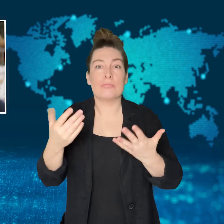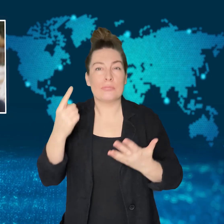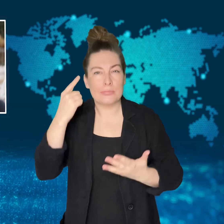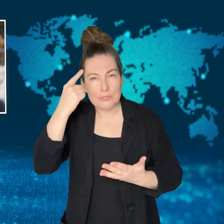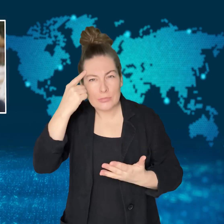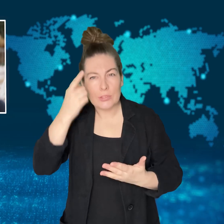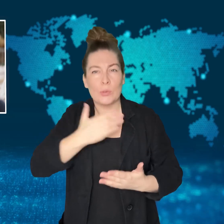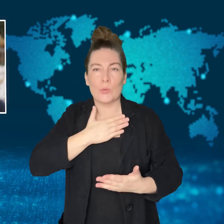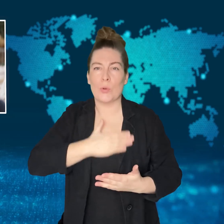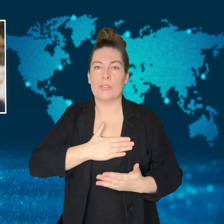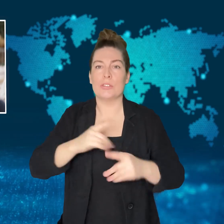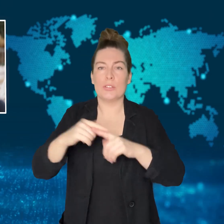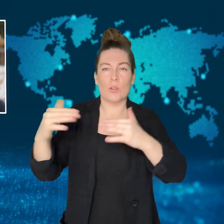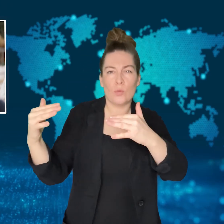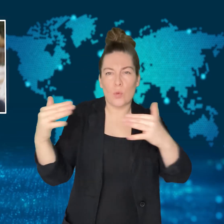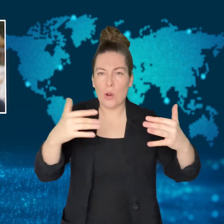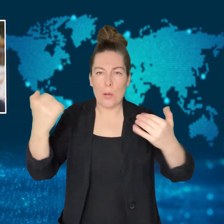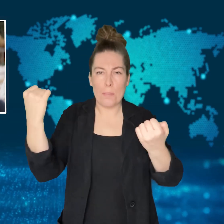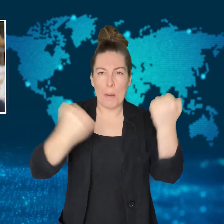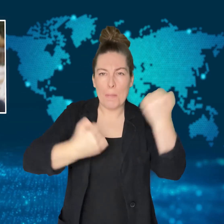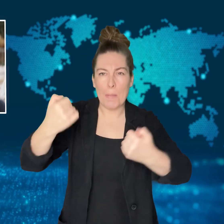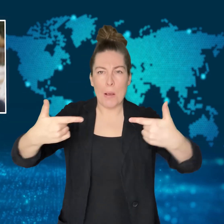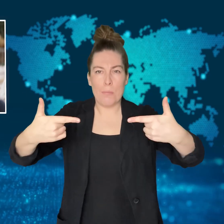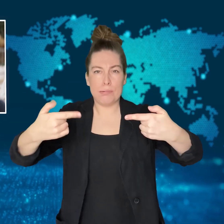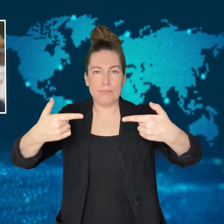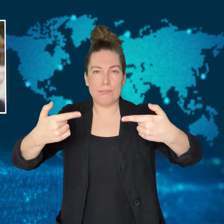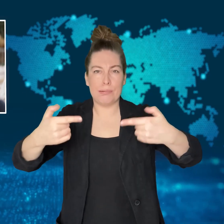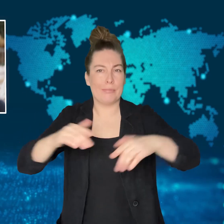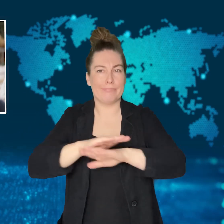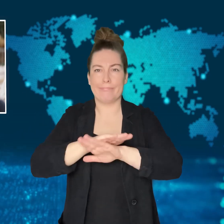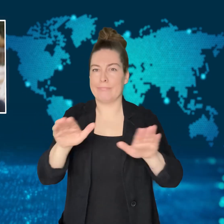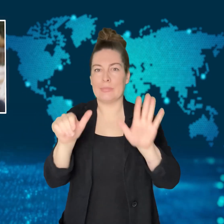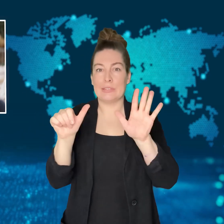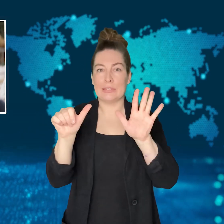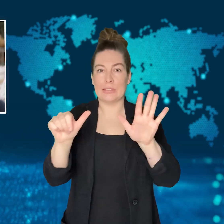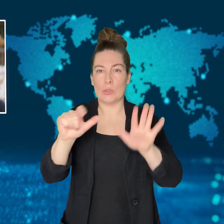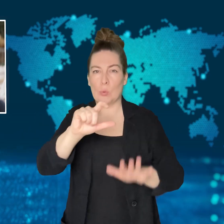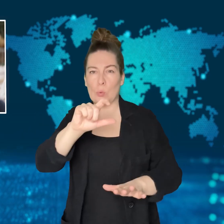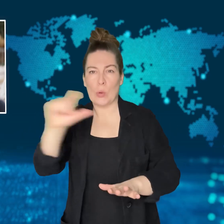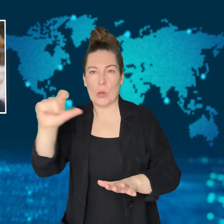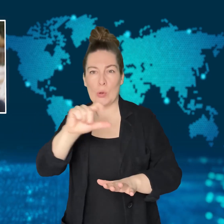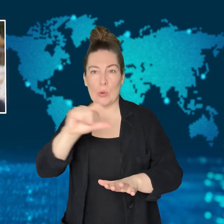as Israel begins withdrawing forces from populated areas.